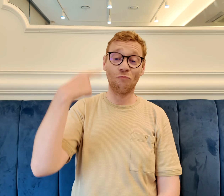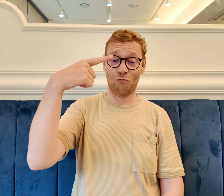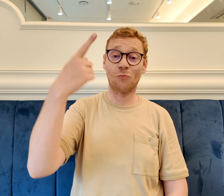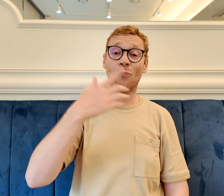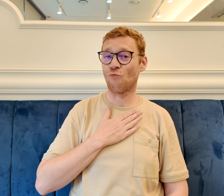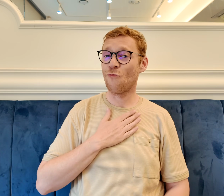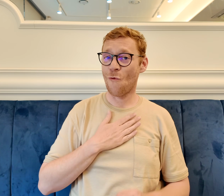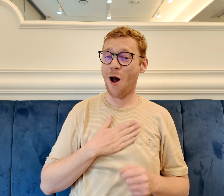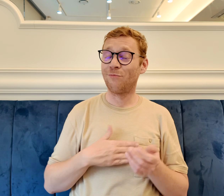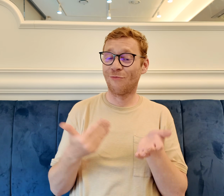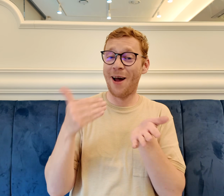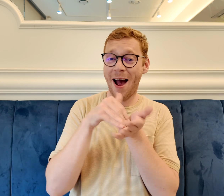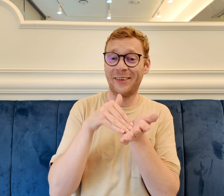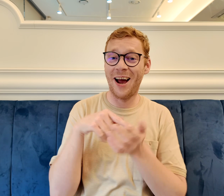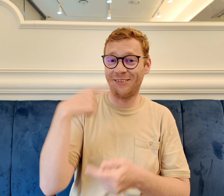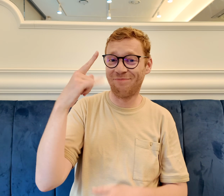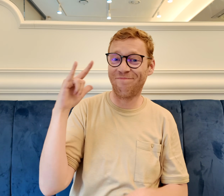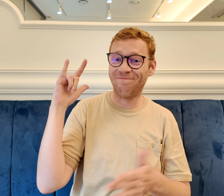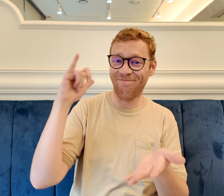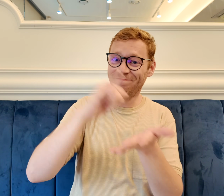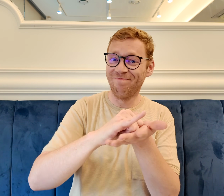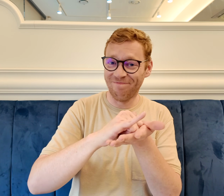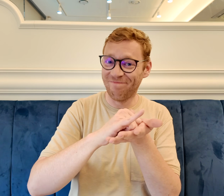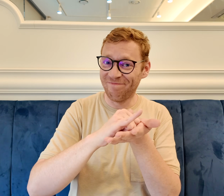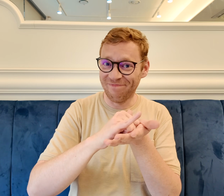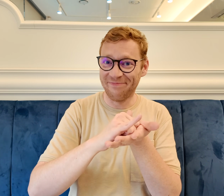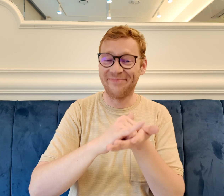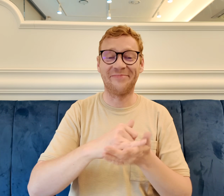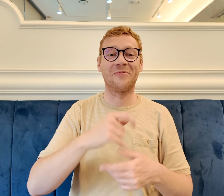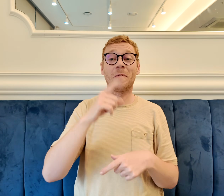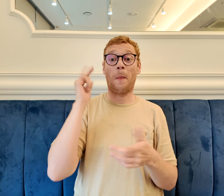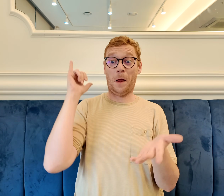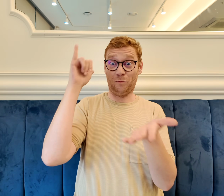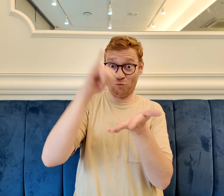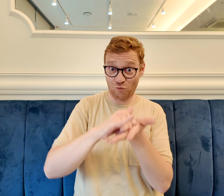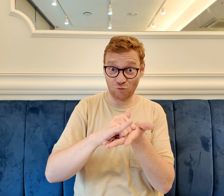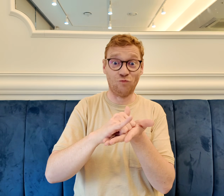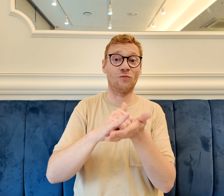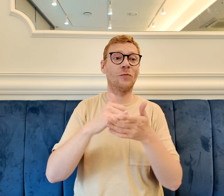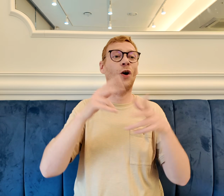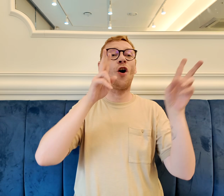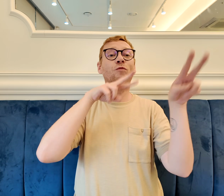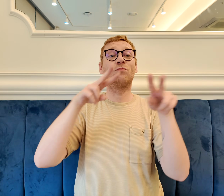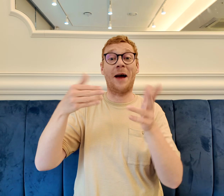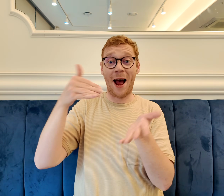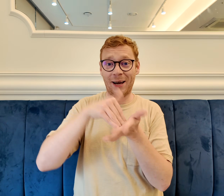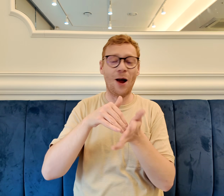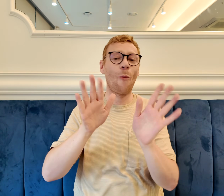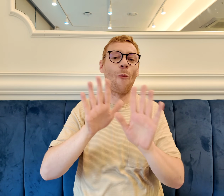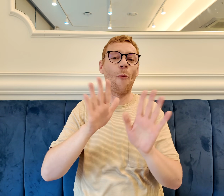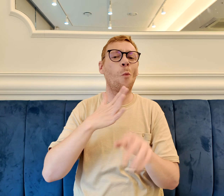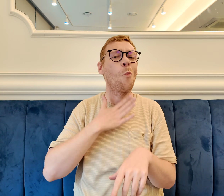Absolutely. I definitely would. Next time, I want to come here not just for sightseeing or travel,